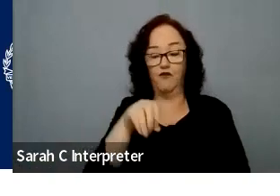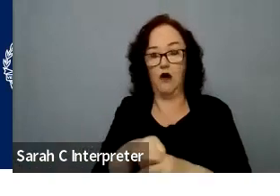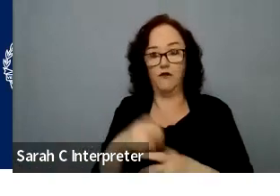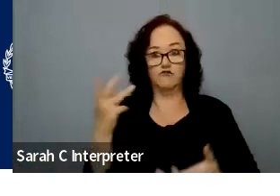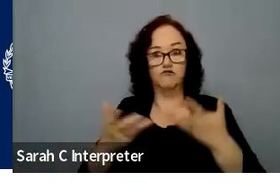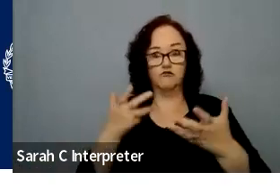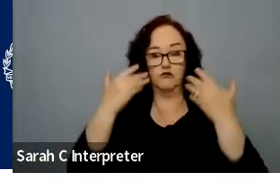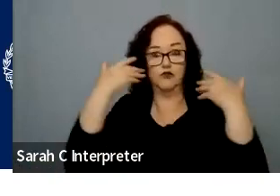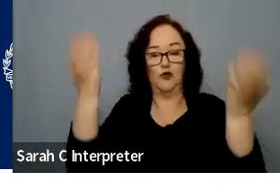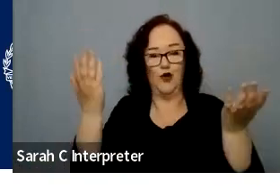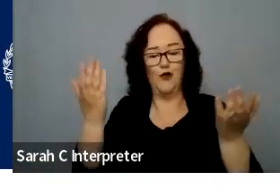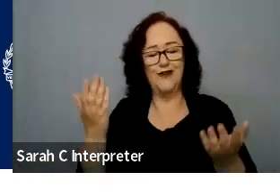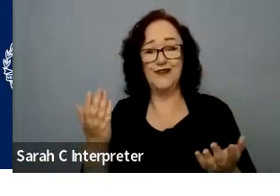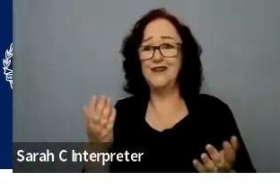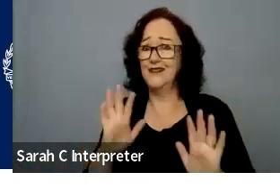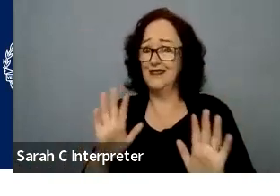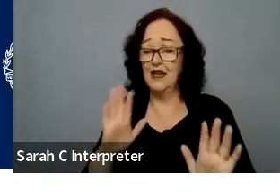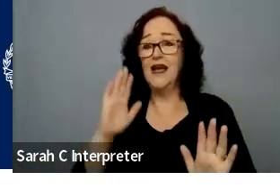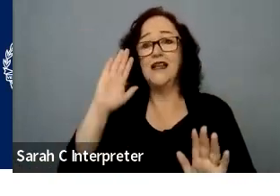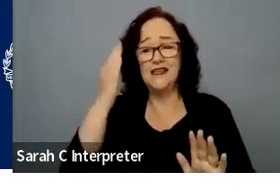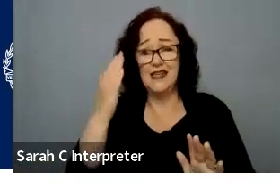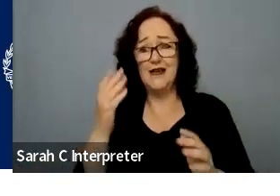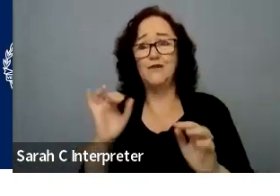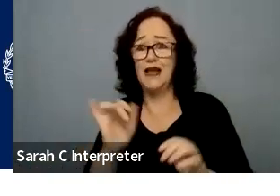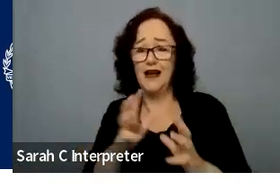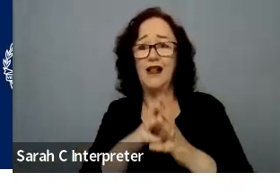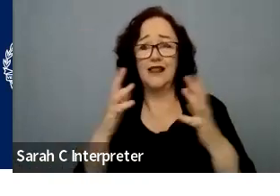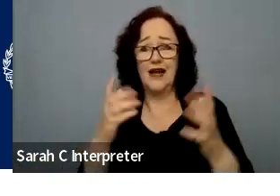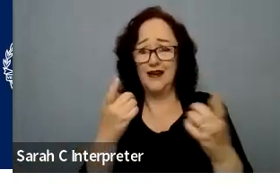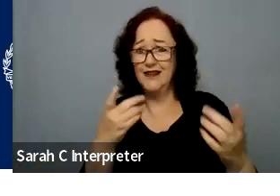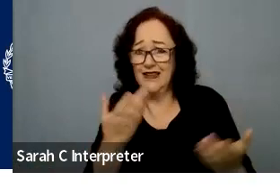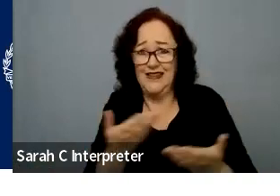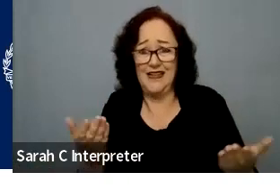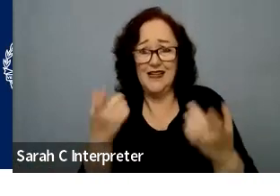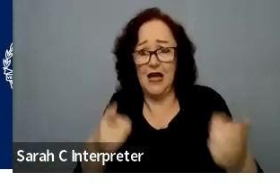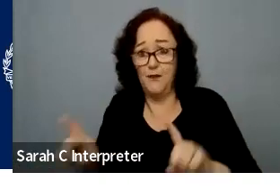of moving parts you know going on all at the same time which caused me some angst I have to admit.